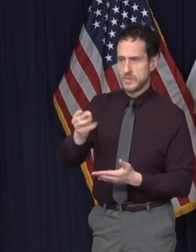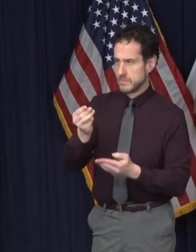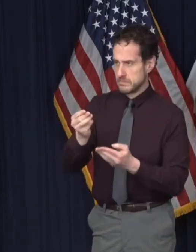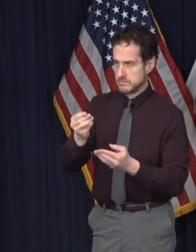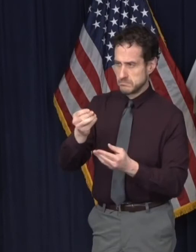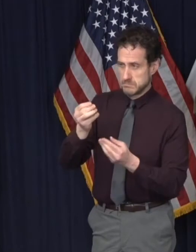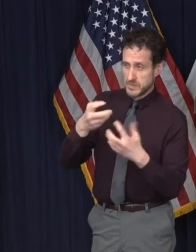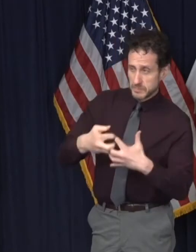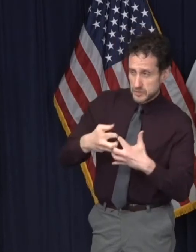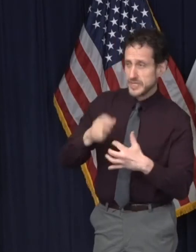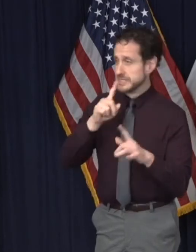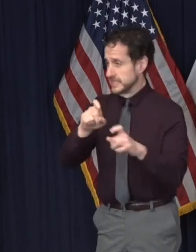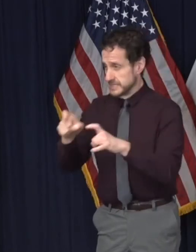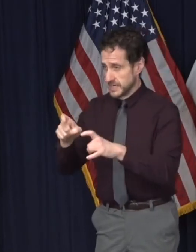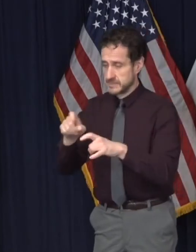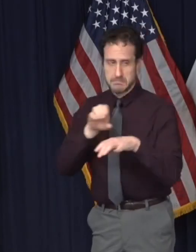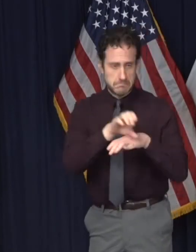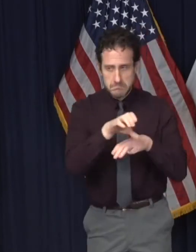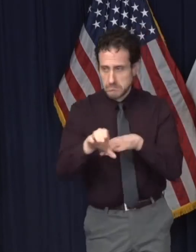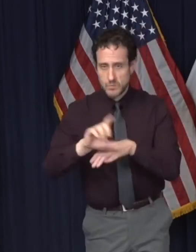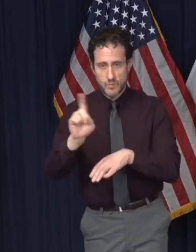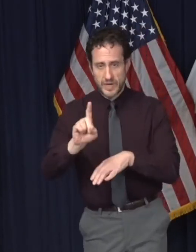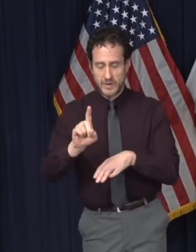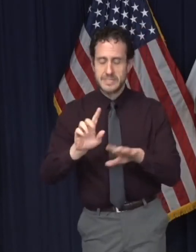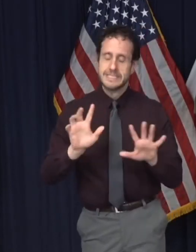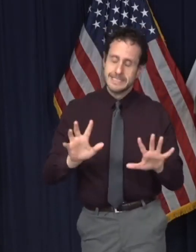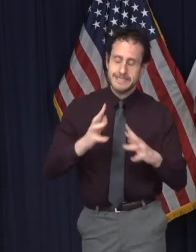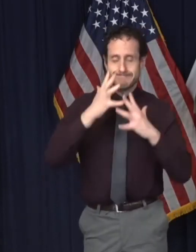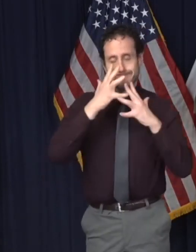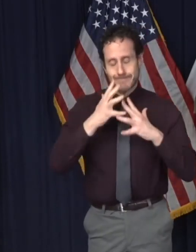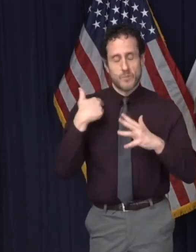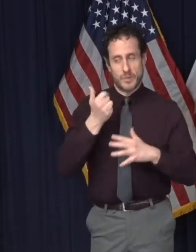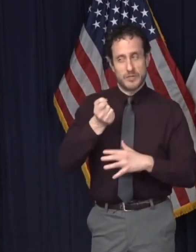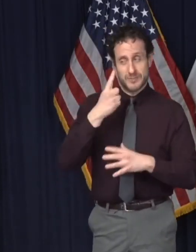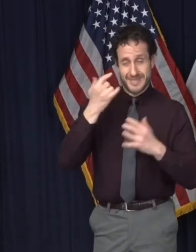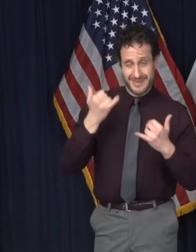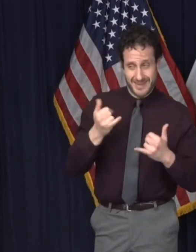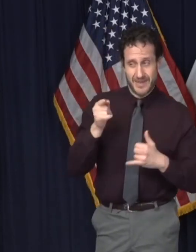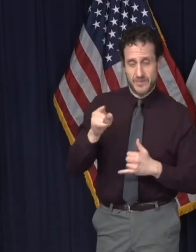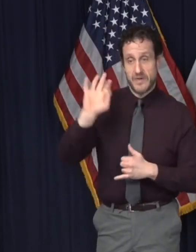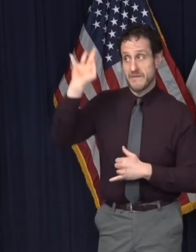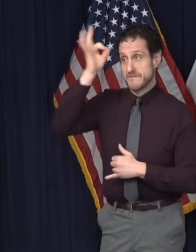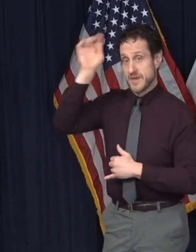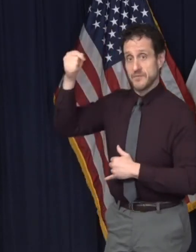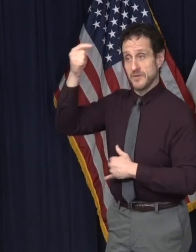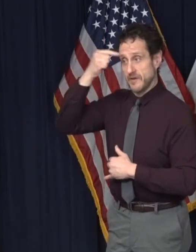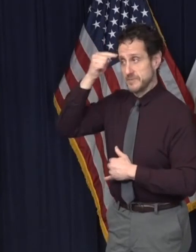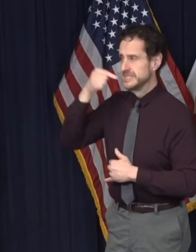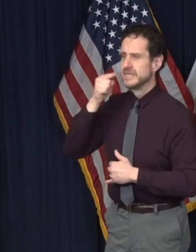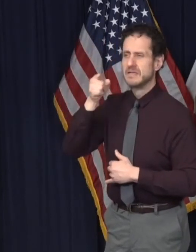TO WHERE THE DISTRIBUTIONS OF THOSE ITEMS ARE HEADED. UNFORTUNATELY, IT IS OUR UNDERSTANDING NOW THAT THE